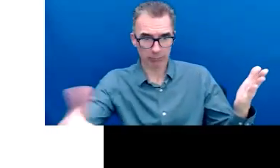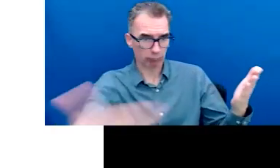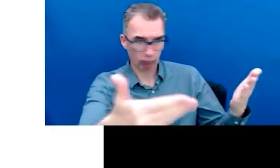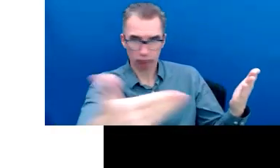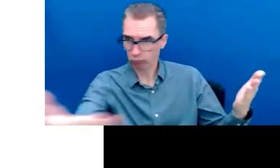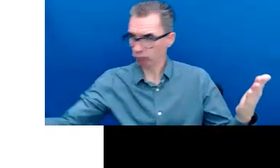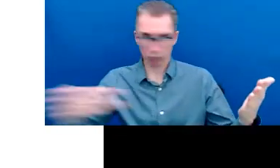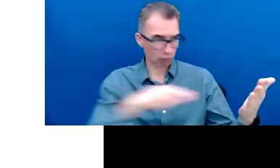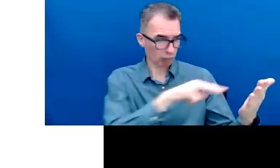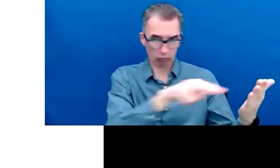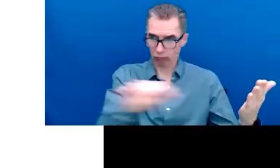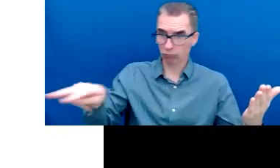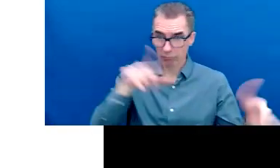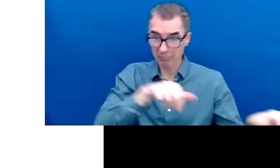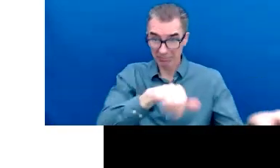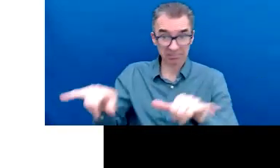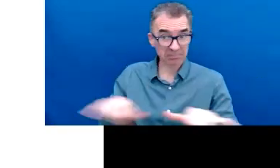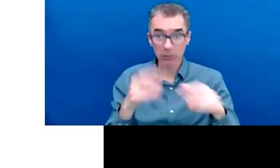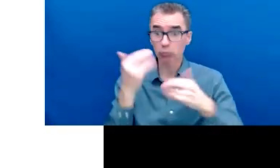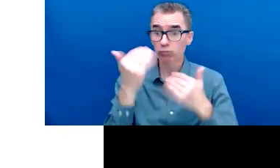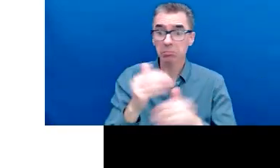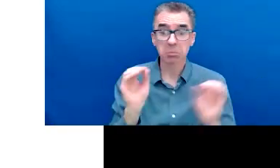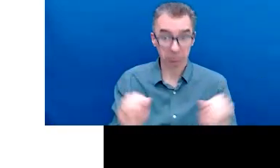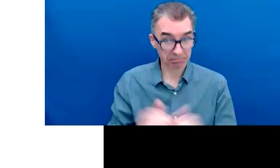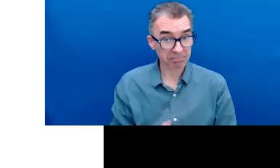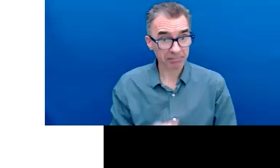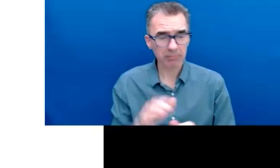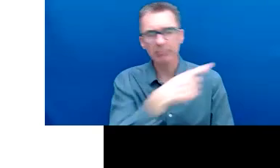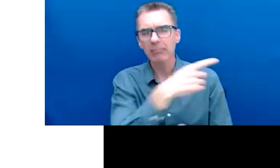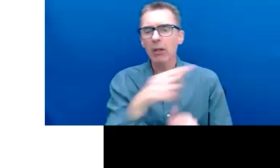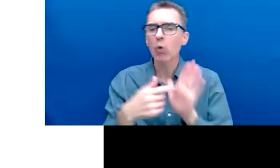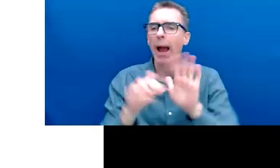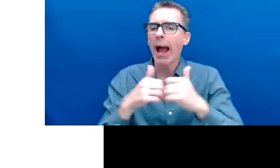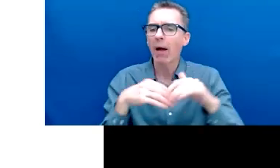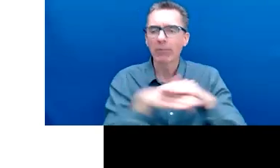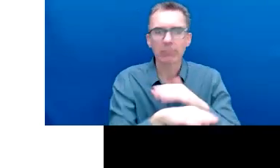Okay. And this is just showing you how to get there. So on our website, go to our OneSearch catalog.